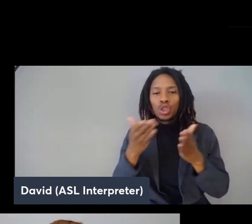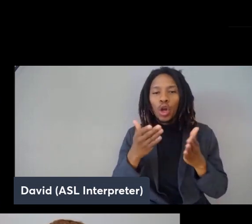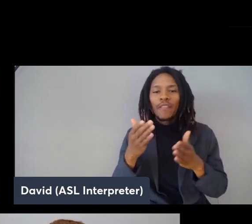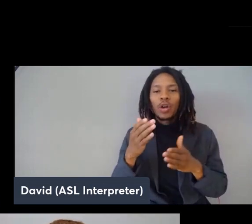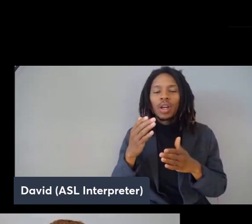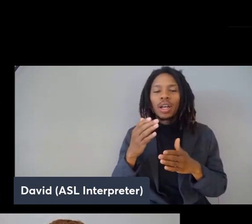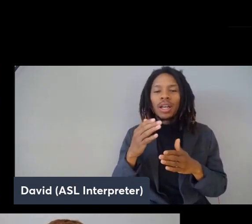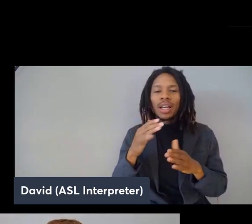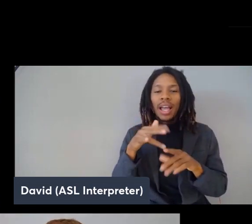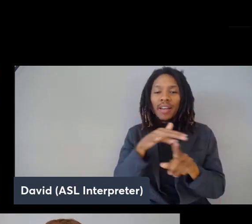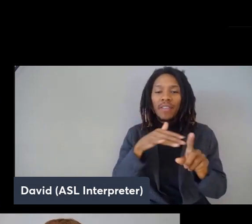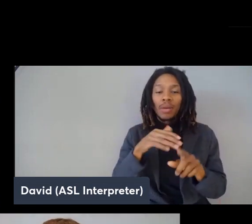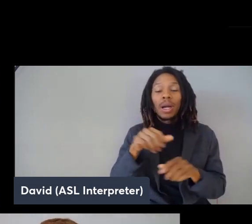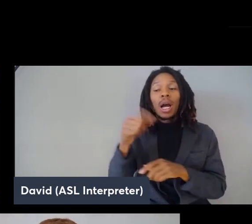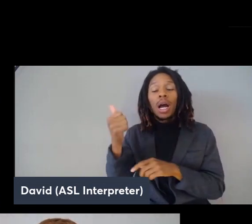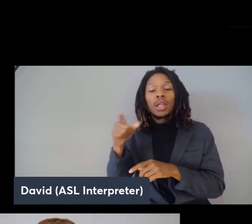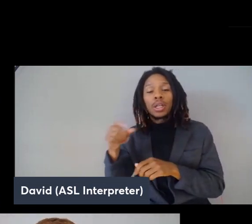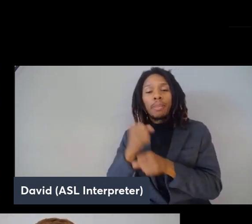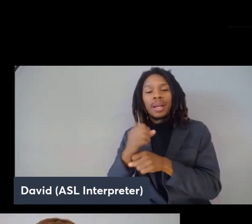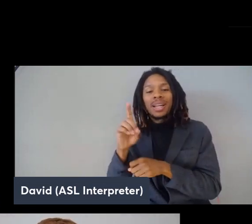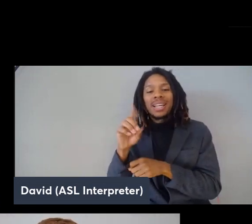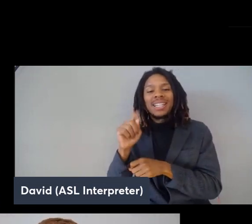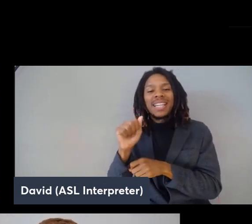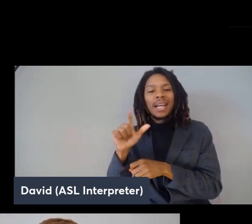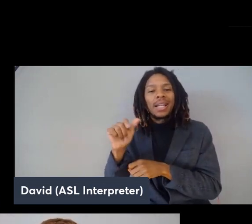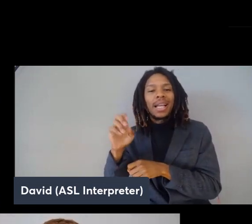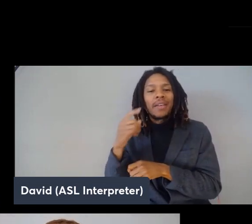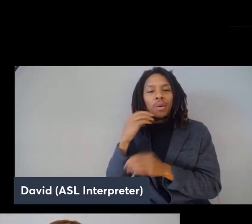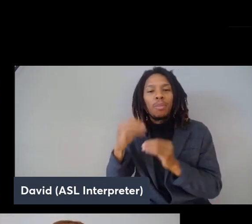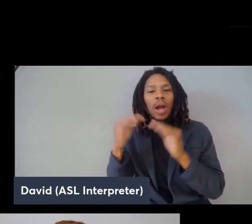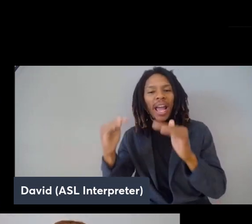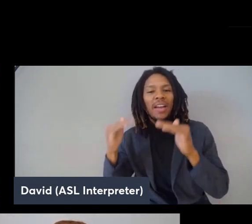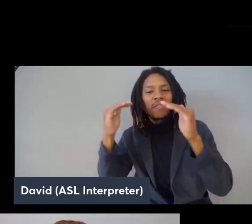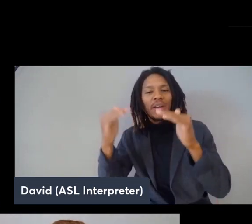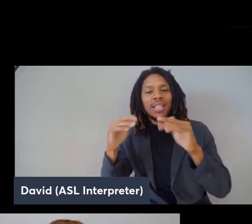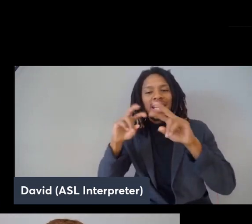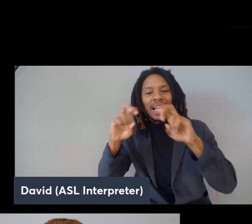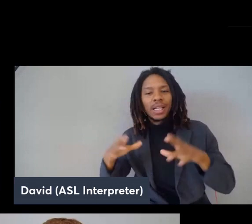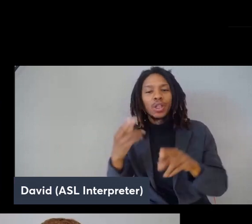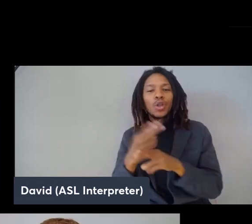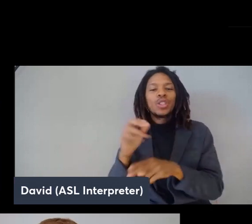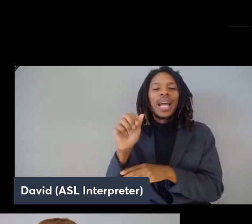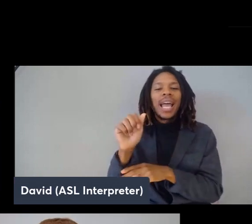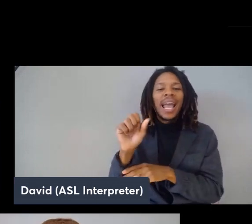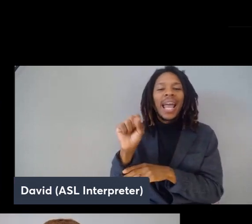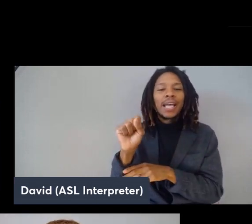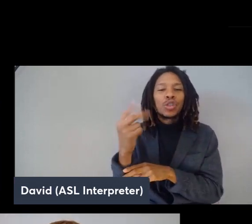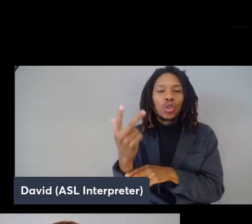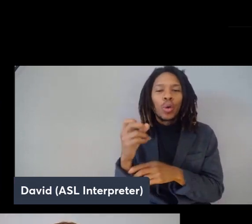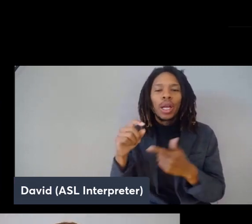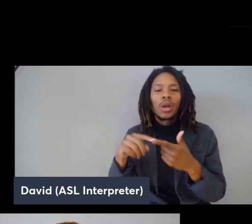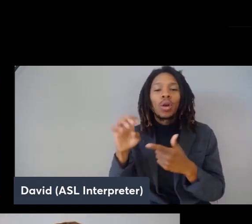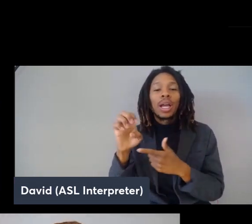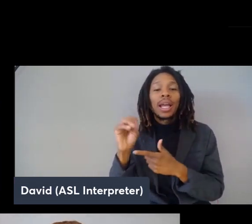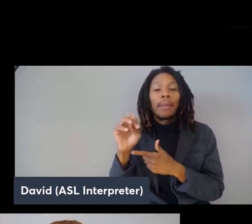Others are creating a data lake for more advanced analytics using S3, for example, or EMR, and they want to get the data, again,